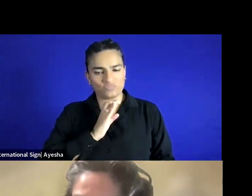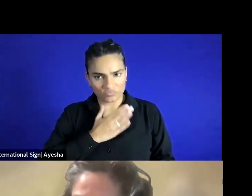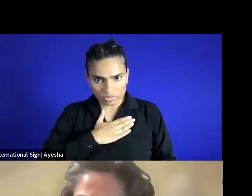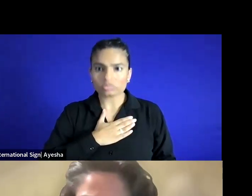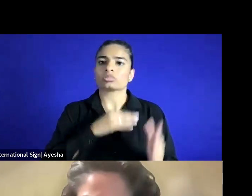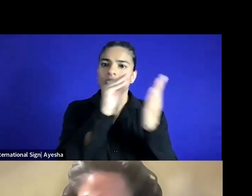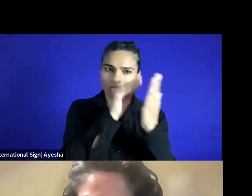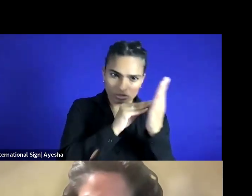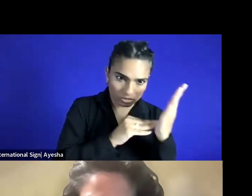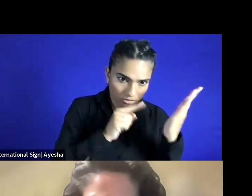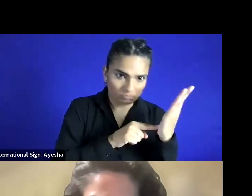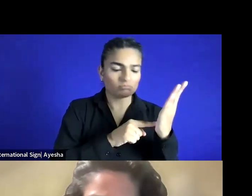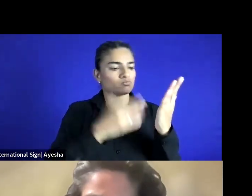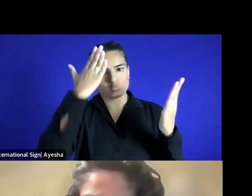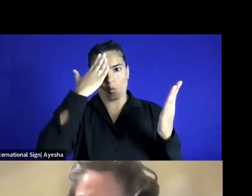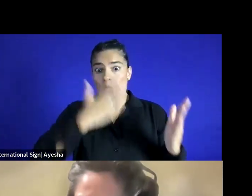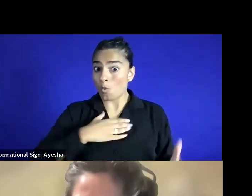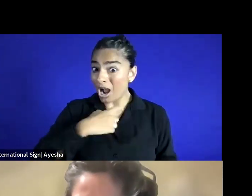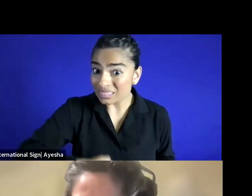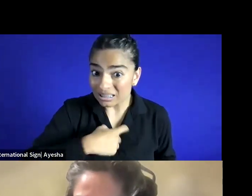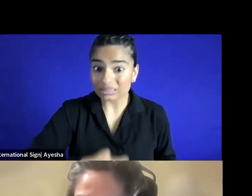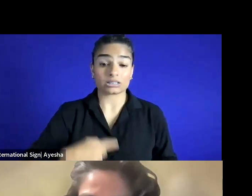Yeah. I think we just got about a minute or so left.